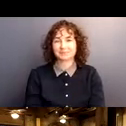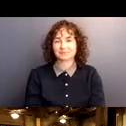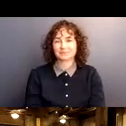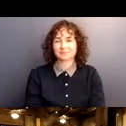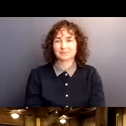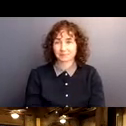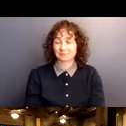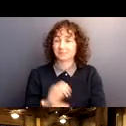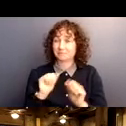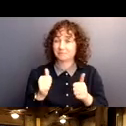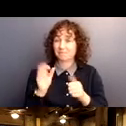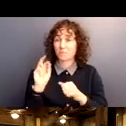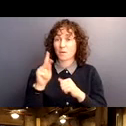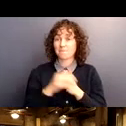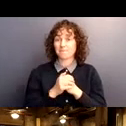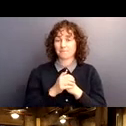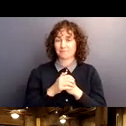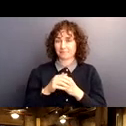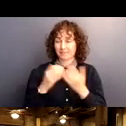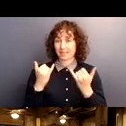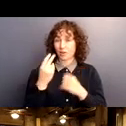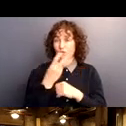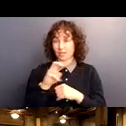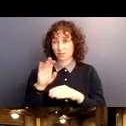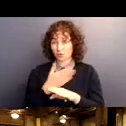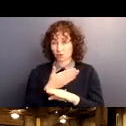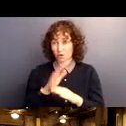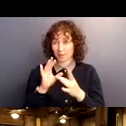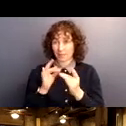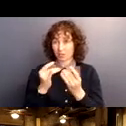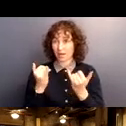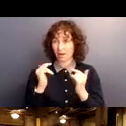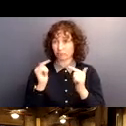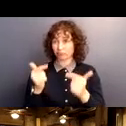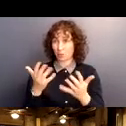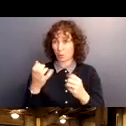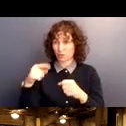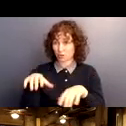Great. So as the transitional song mentioned, we would like for you to take an action step by creating